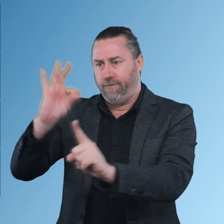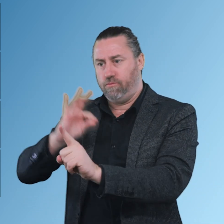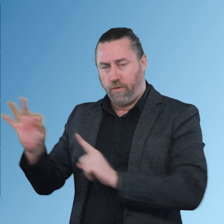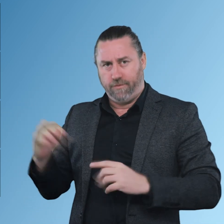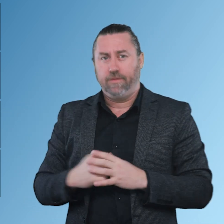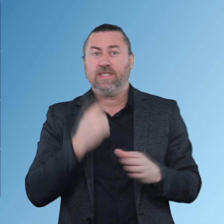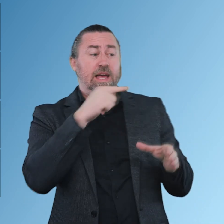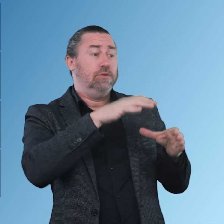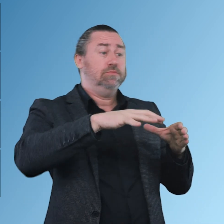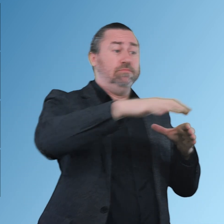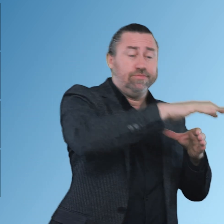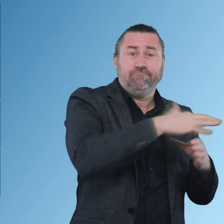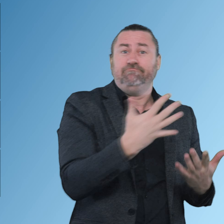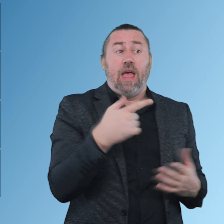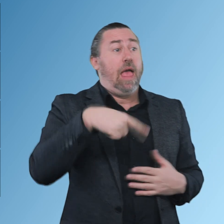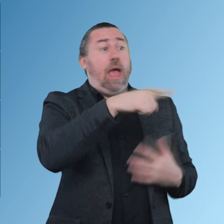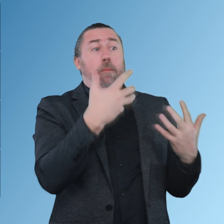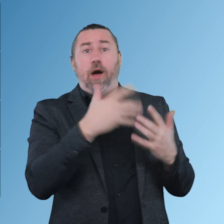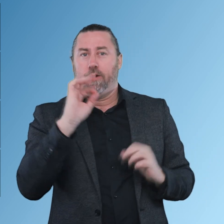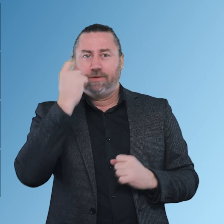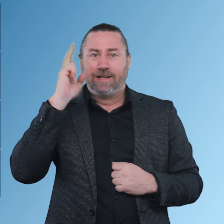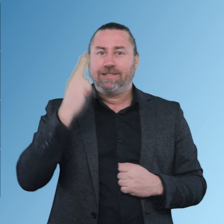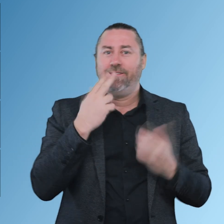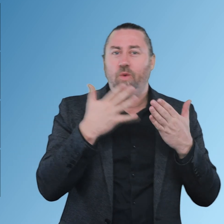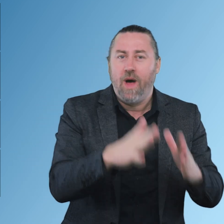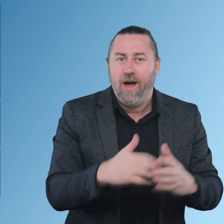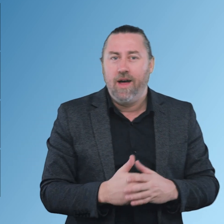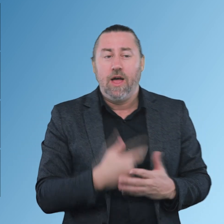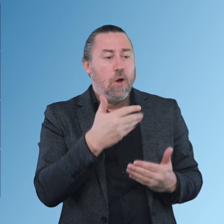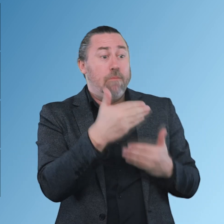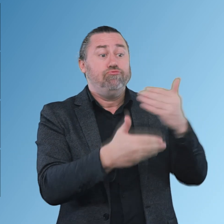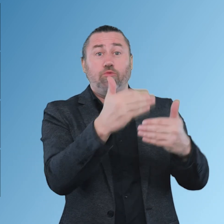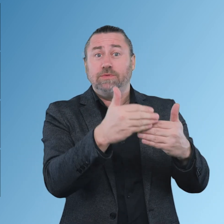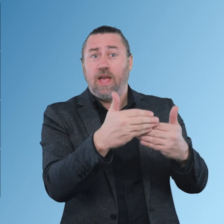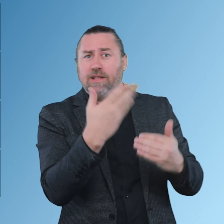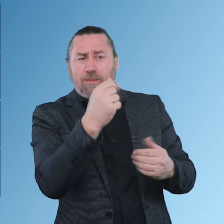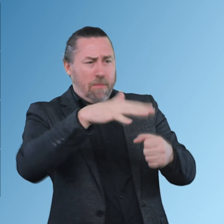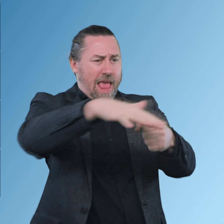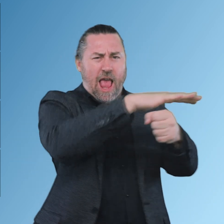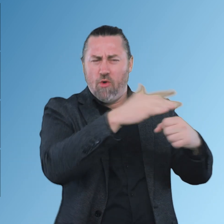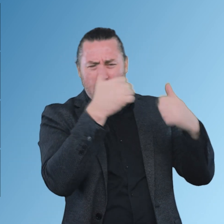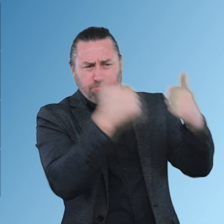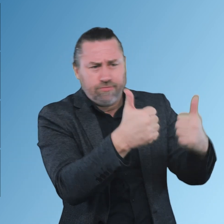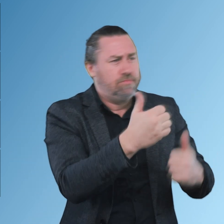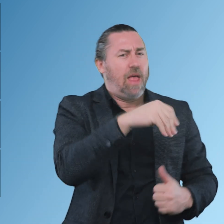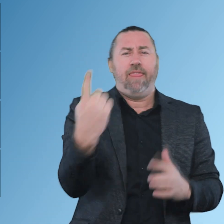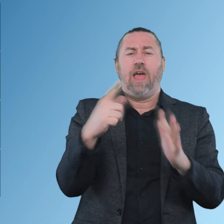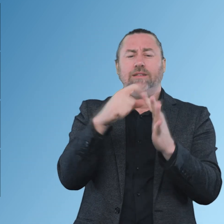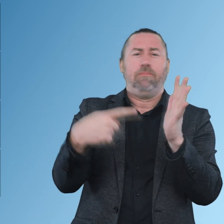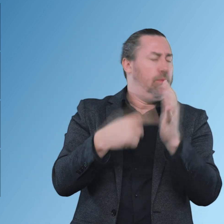challenges include lack of Deaf awareness, inconsistent procedures in place to identify and meet patient communication needs,